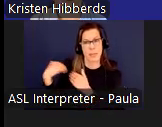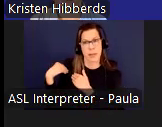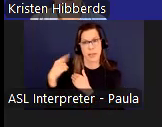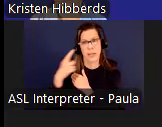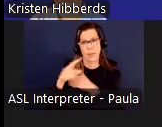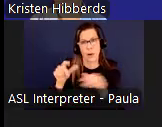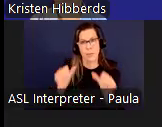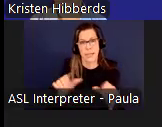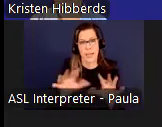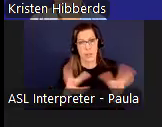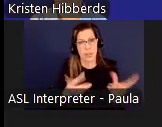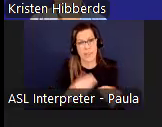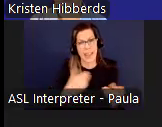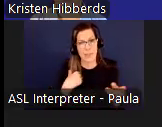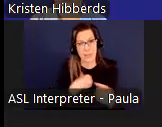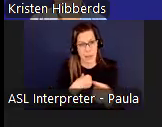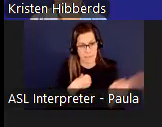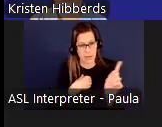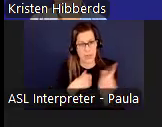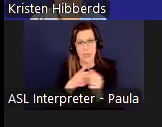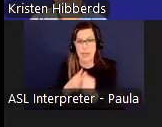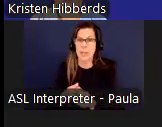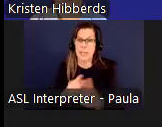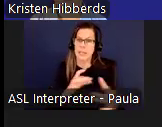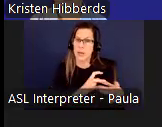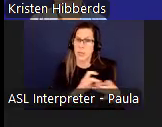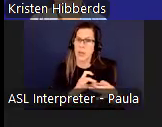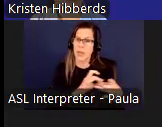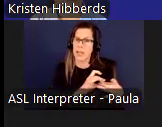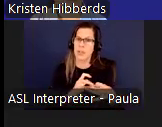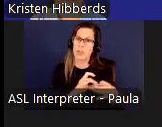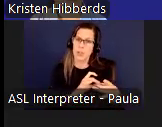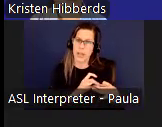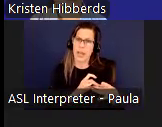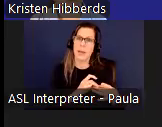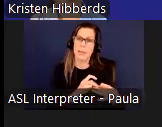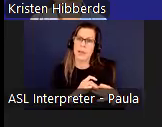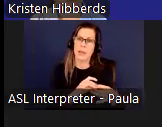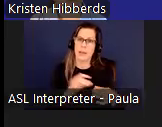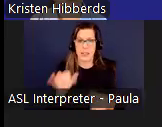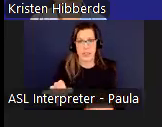responsibility to potentially family members based off of relationships,